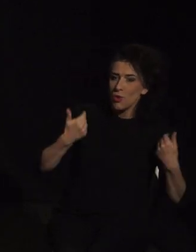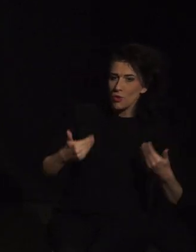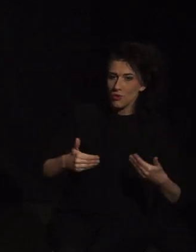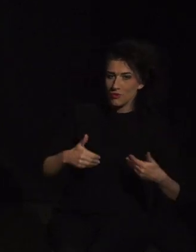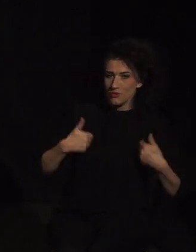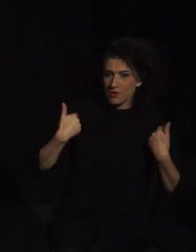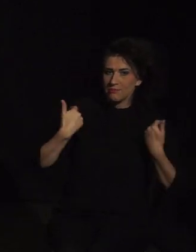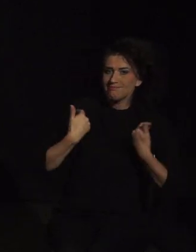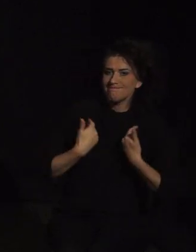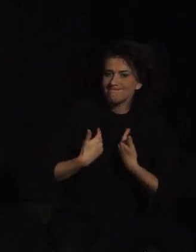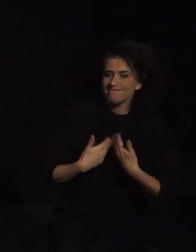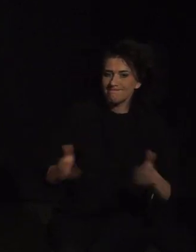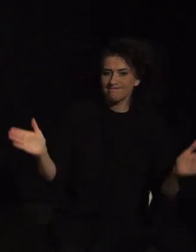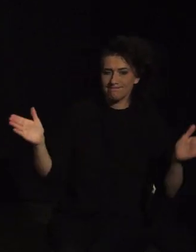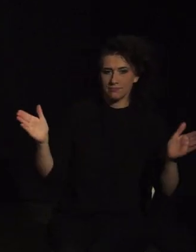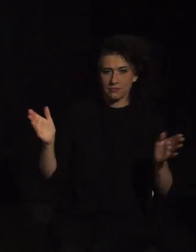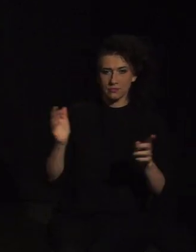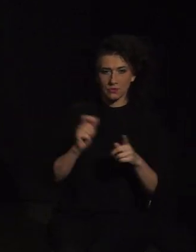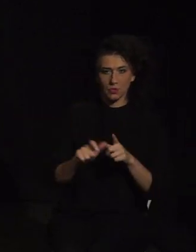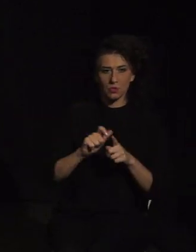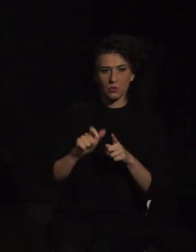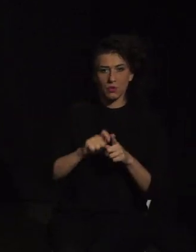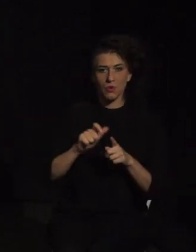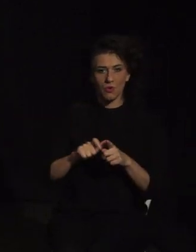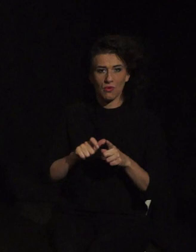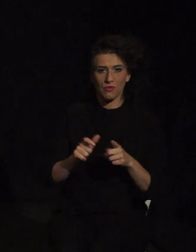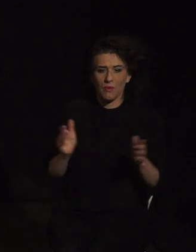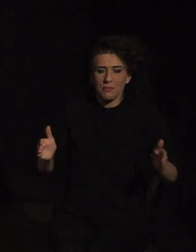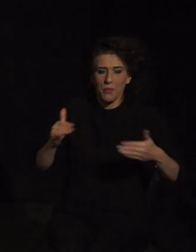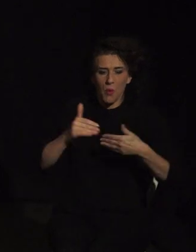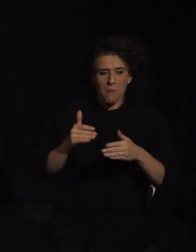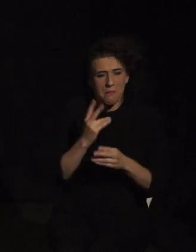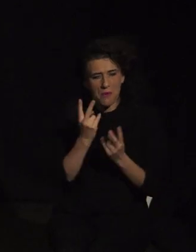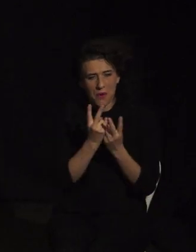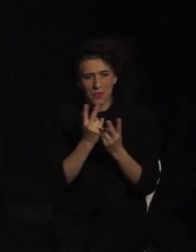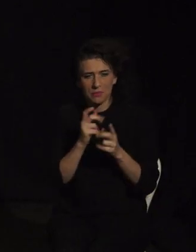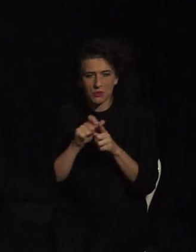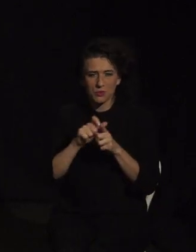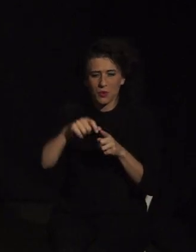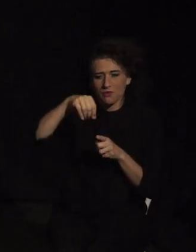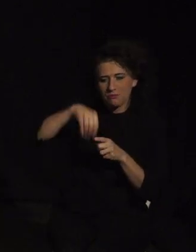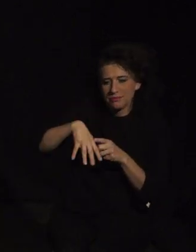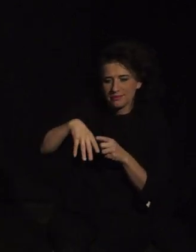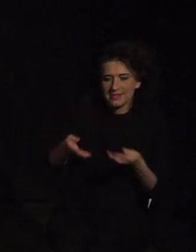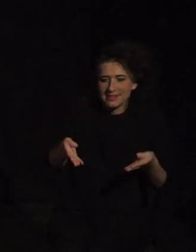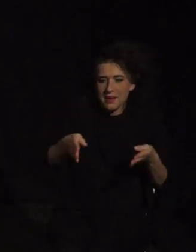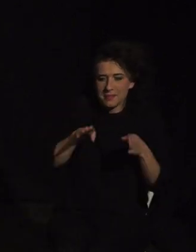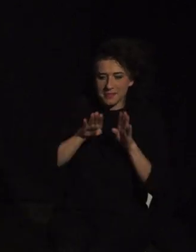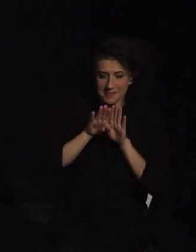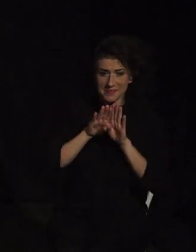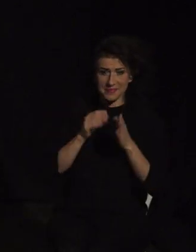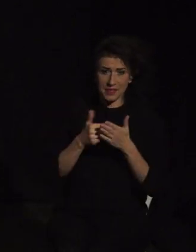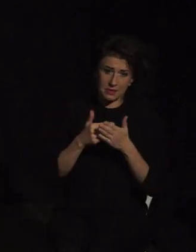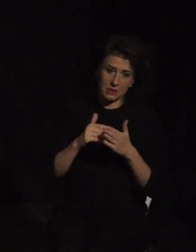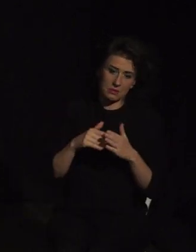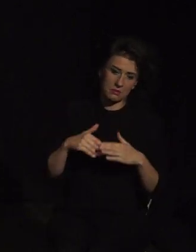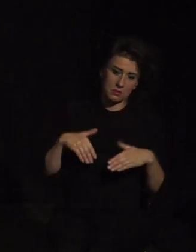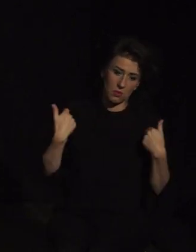I open this word as if it were in a box. When it is closed, I will say: "jak zdrowie."